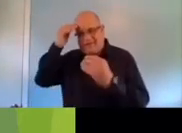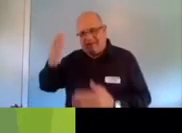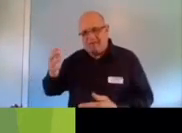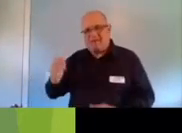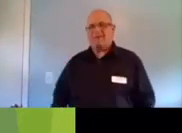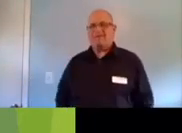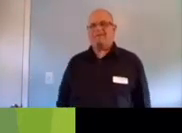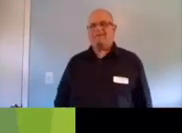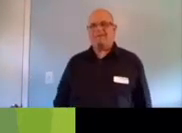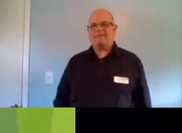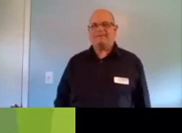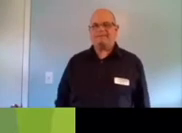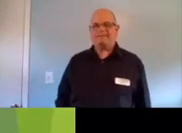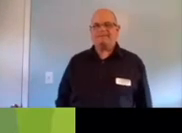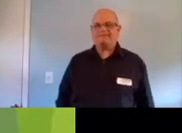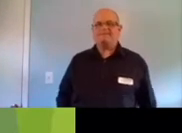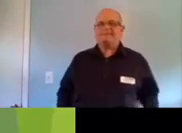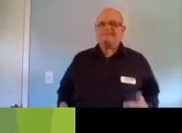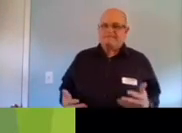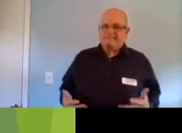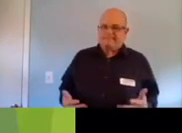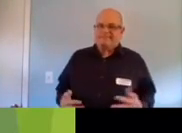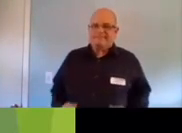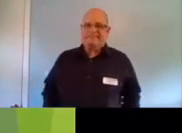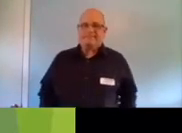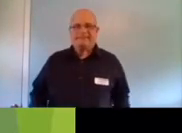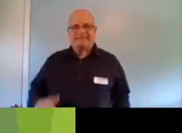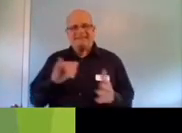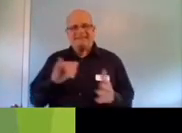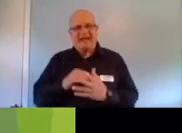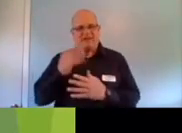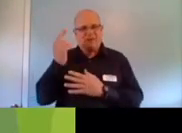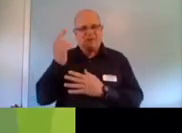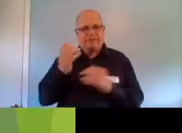on the job. So this is the reason a lot of disabilities